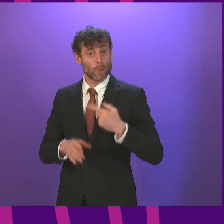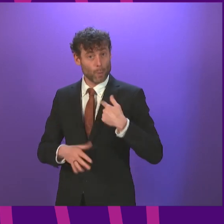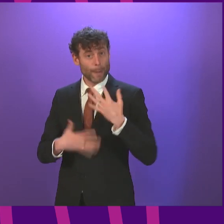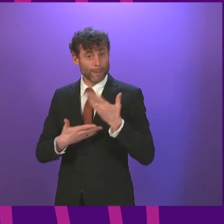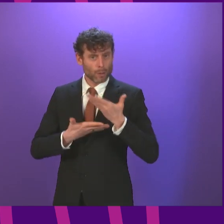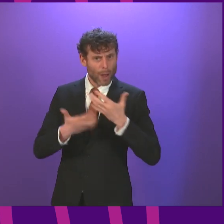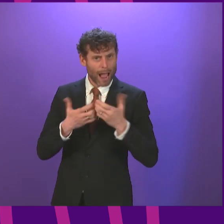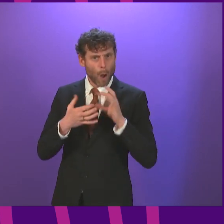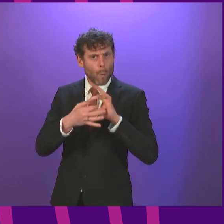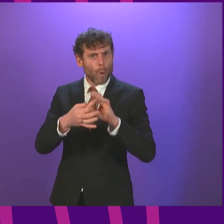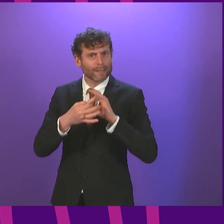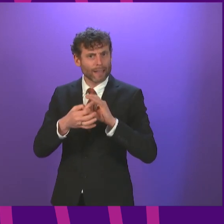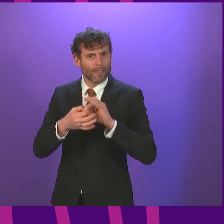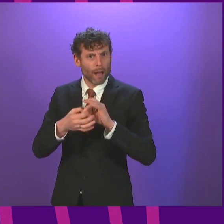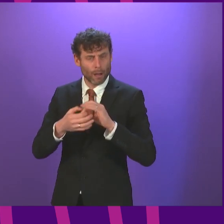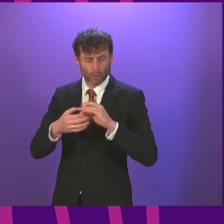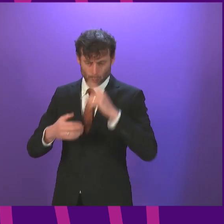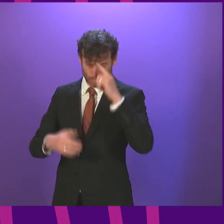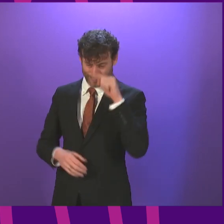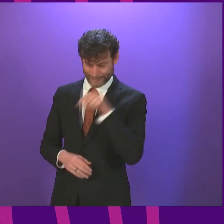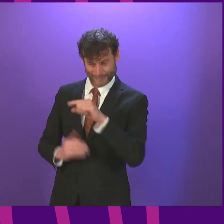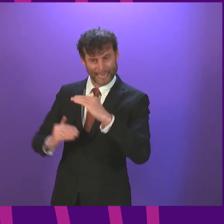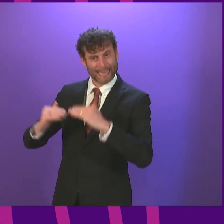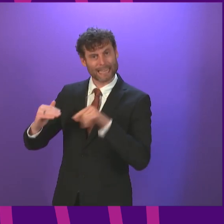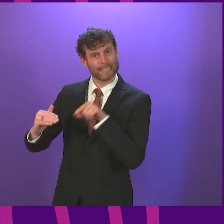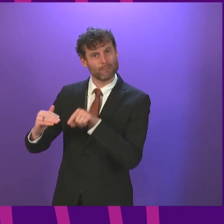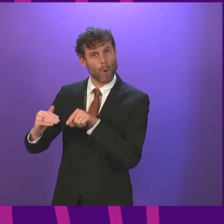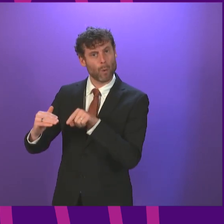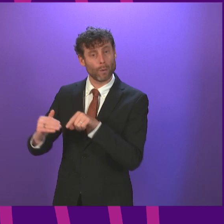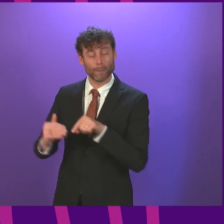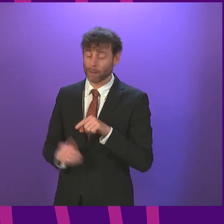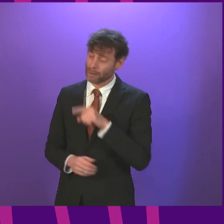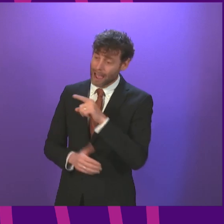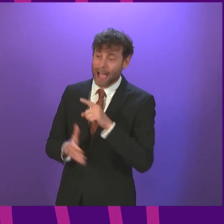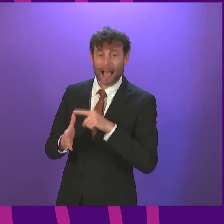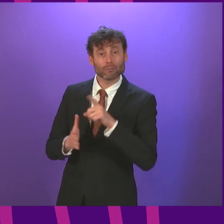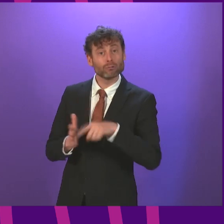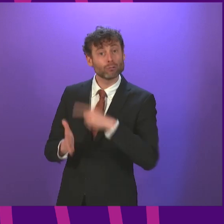world. Alison Johnstone is right, however, to say that it is not just what we say that counts;